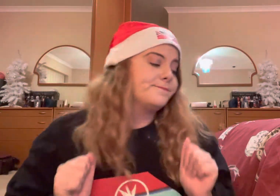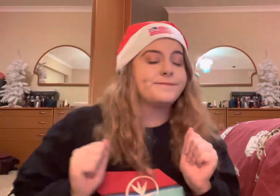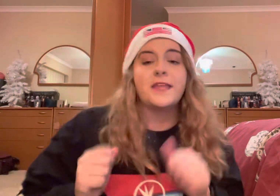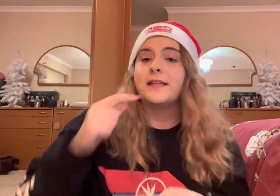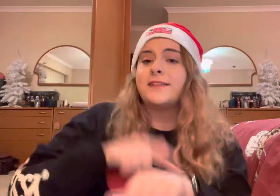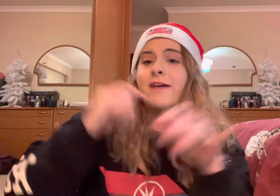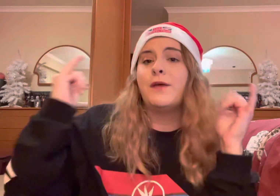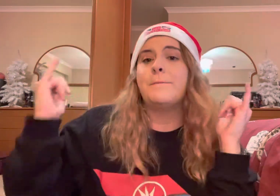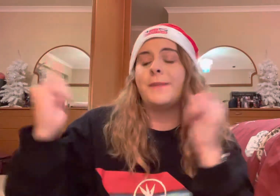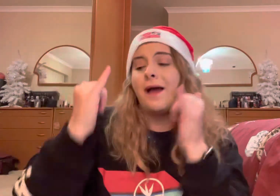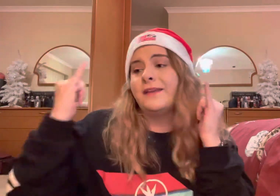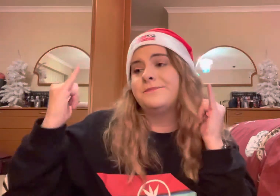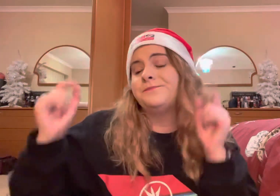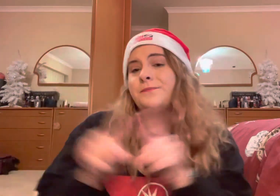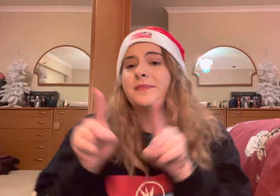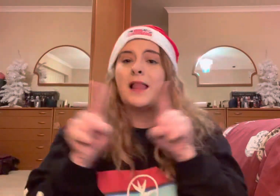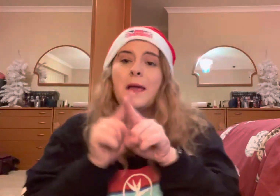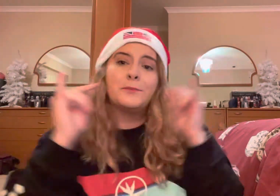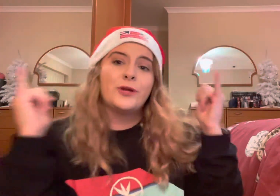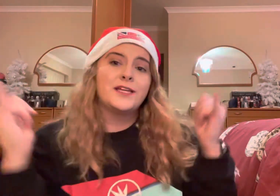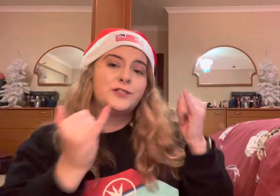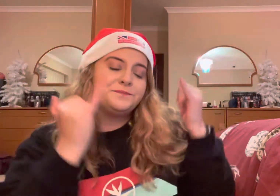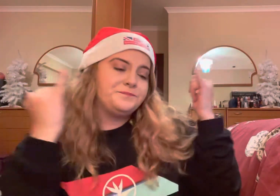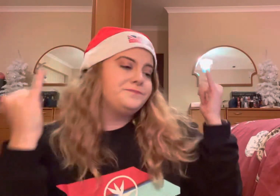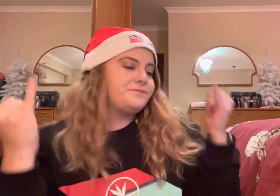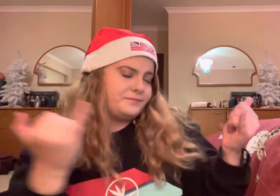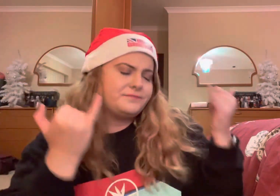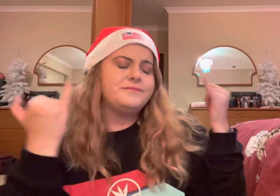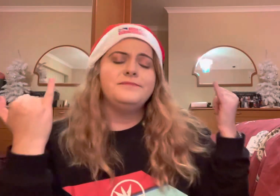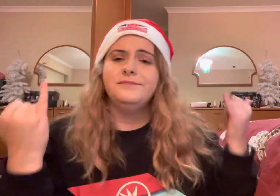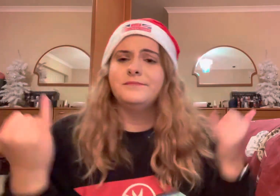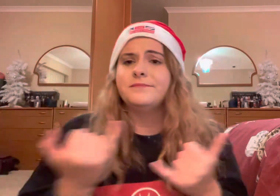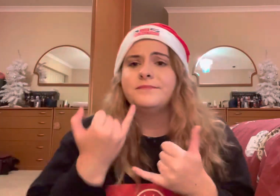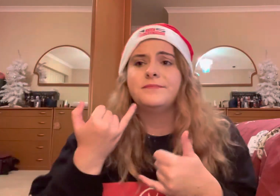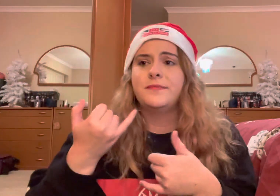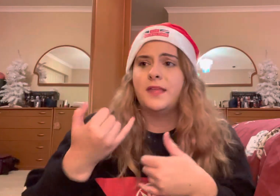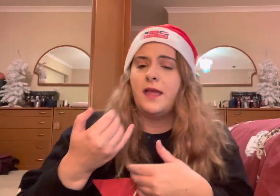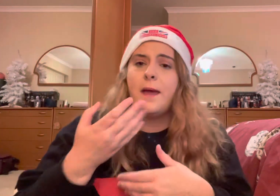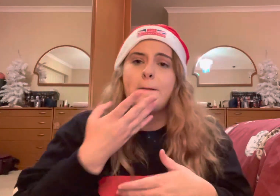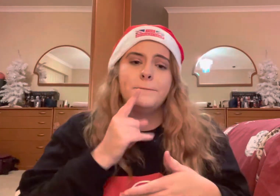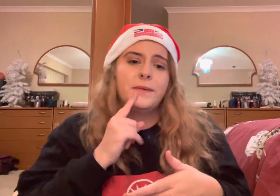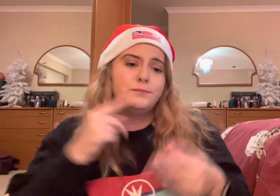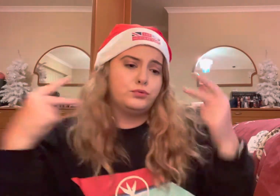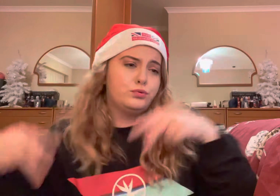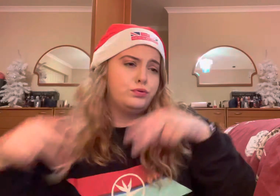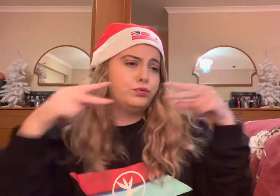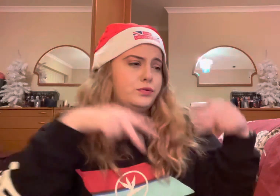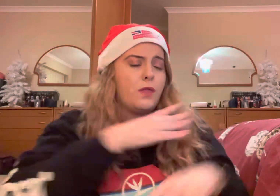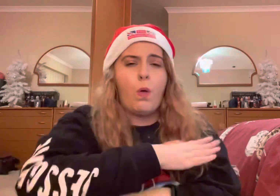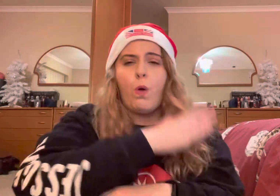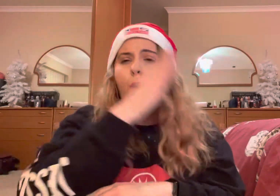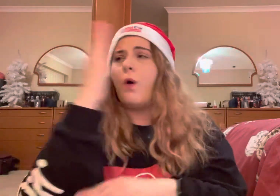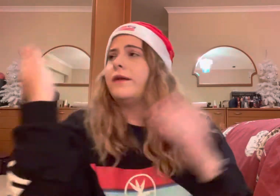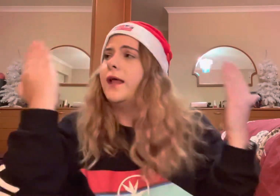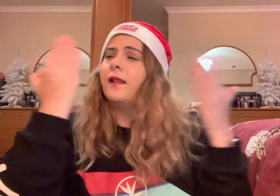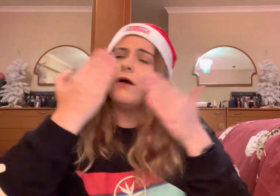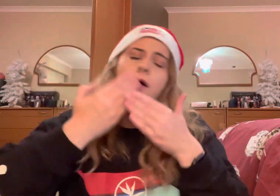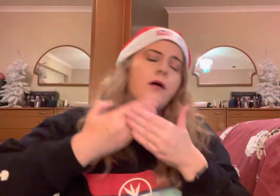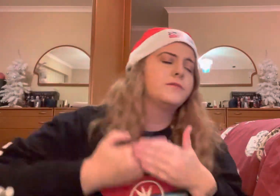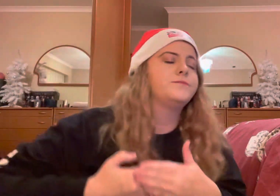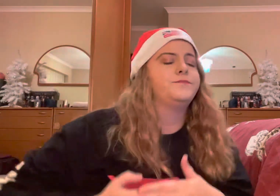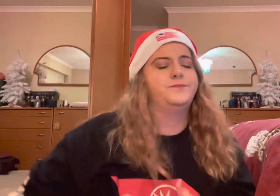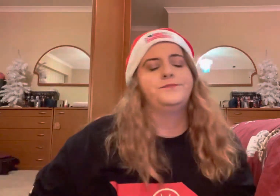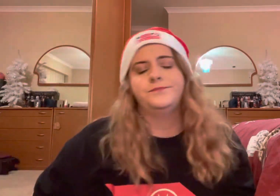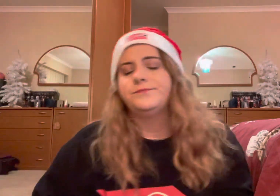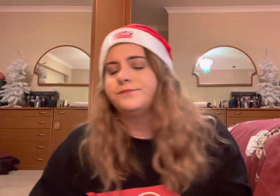Time for parties and celebration People dancing all night long